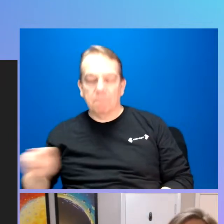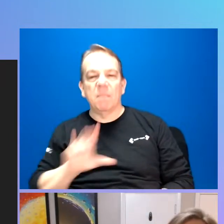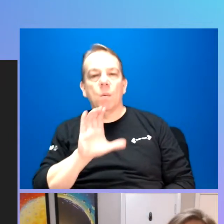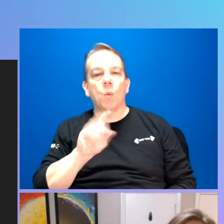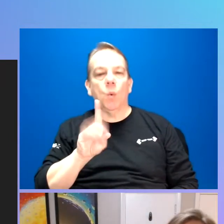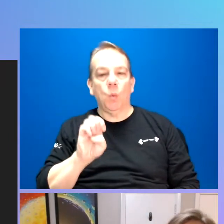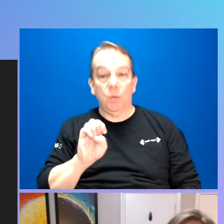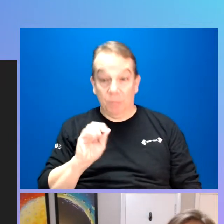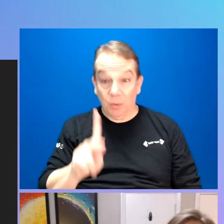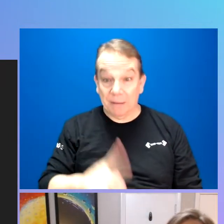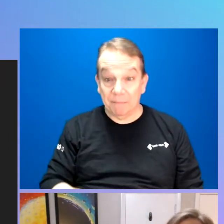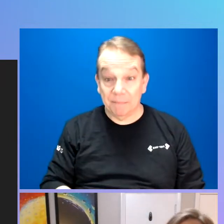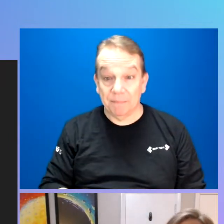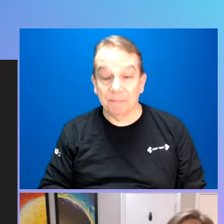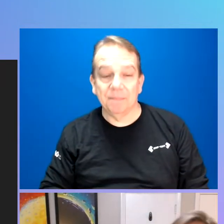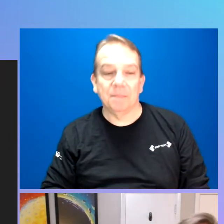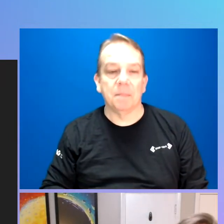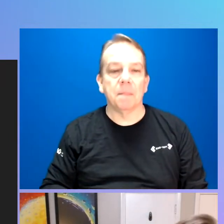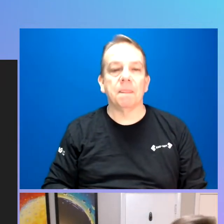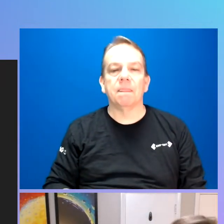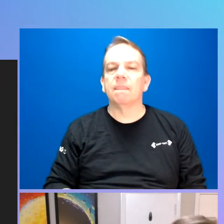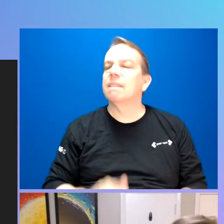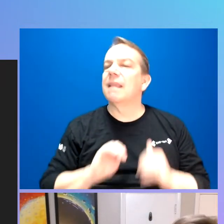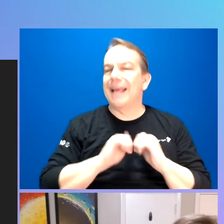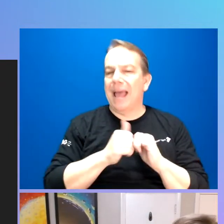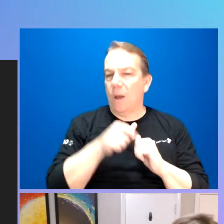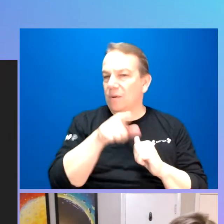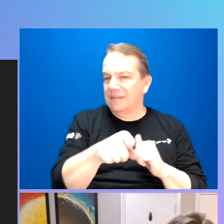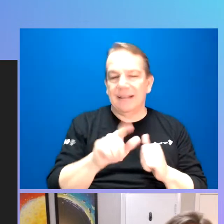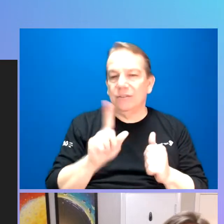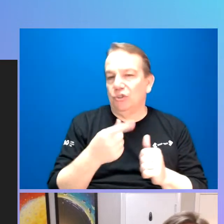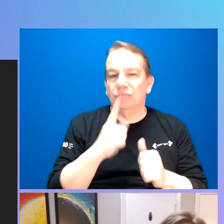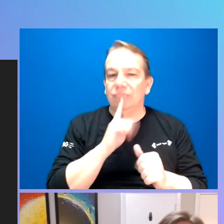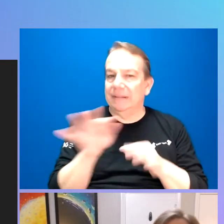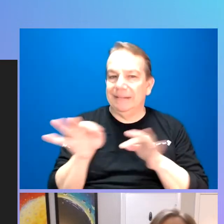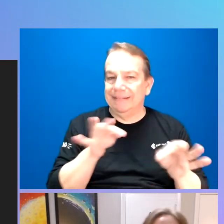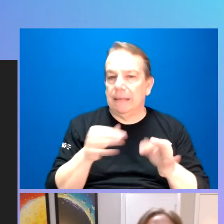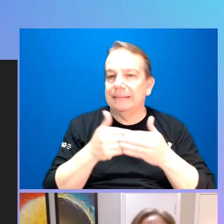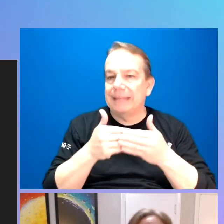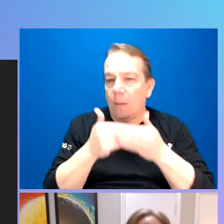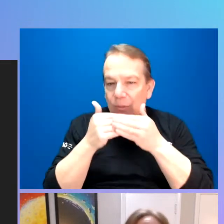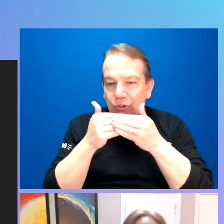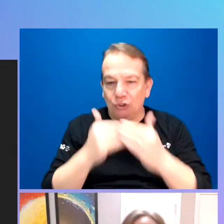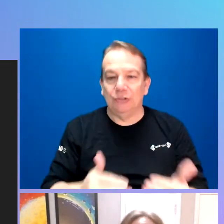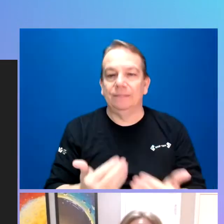how this piece of code is